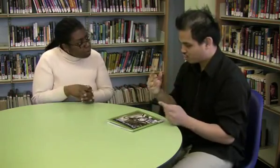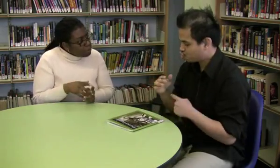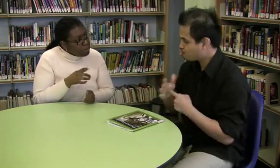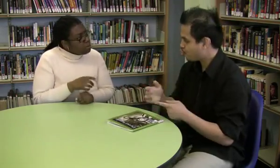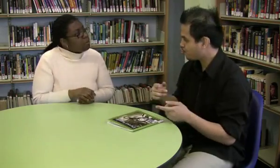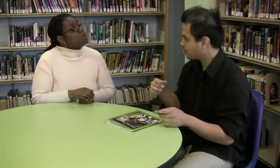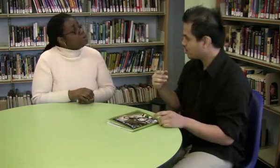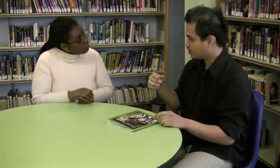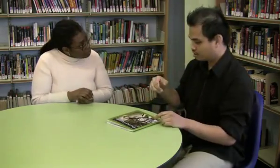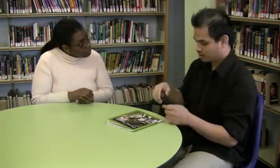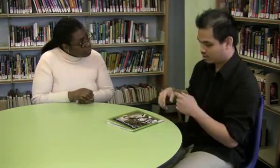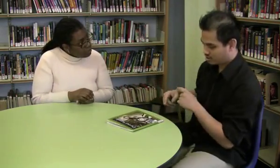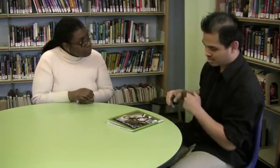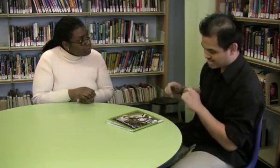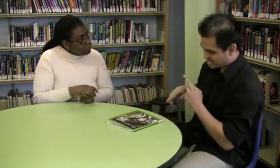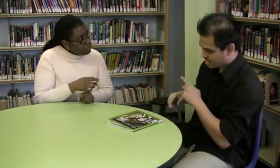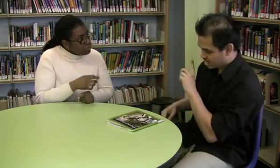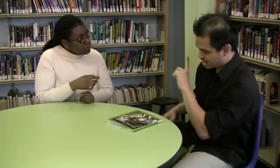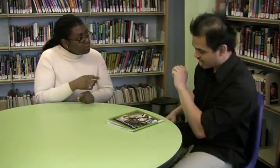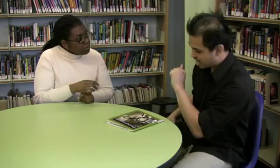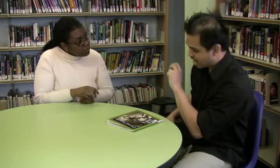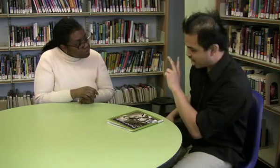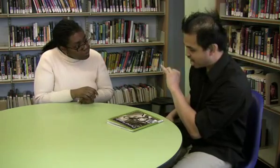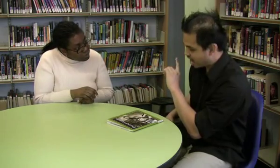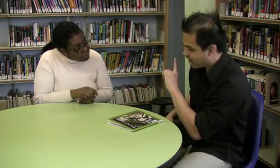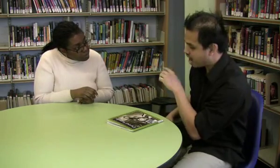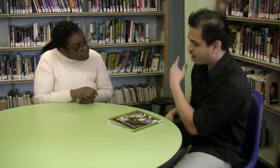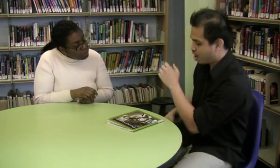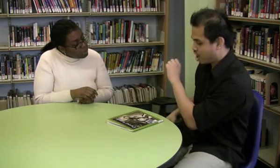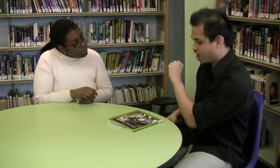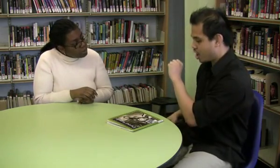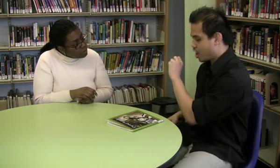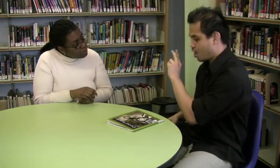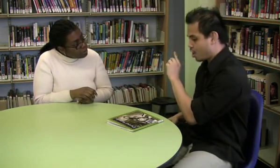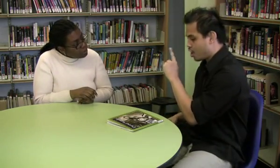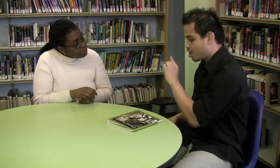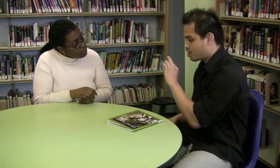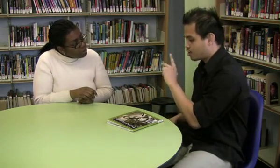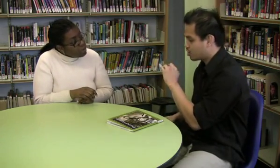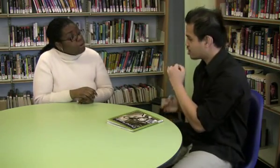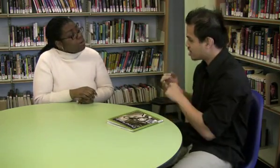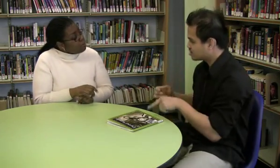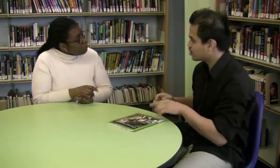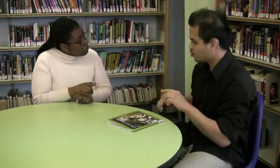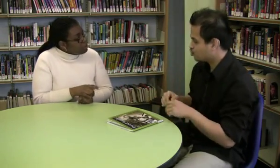It is about David Suzuki. It is a good book. It talks about him.